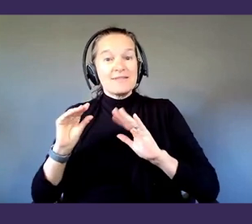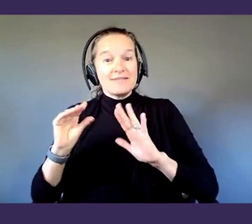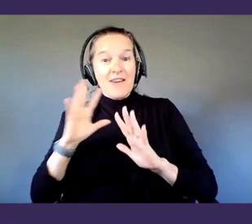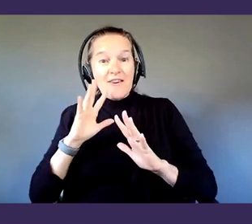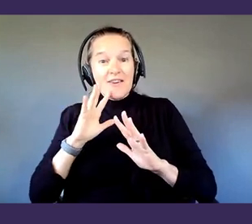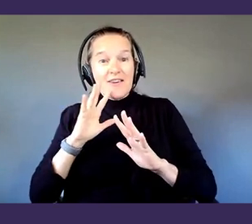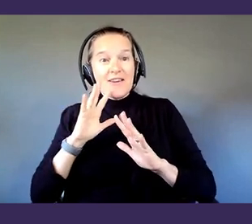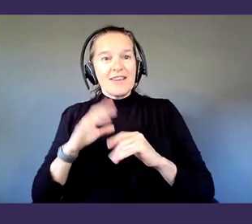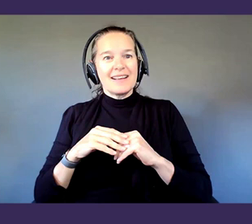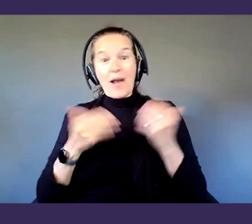And this is Karla.